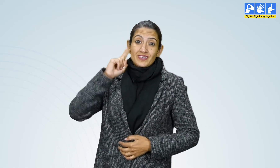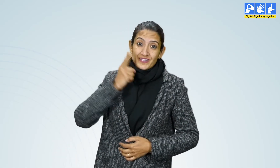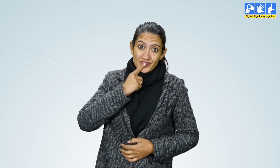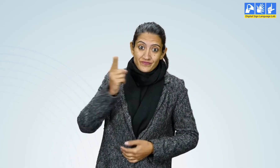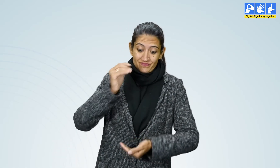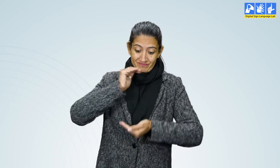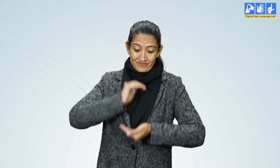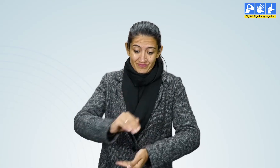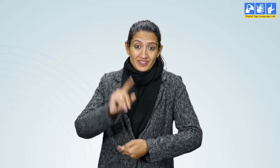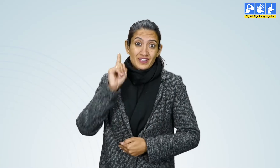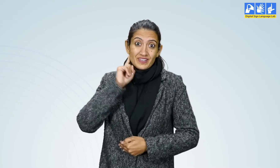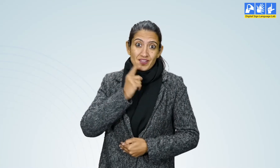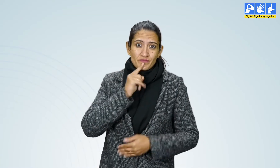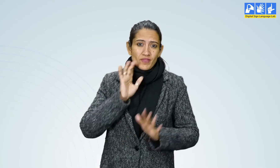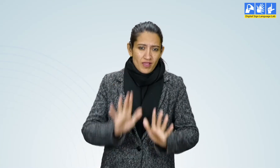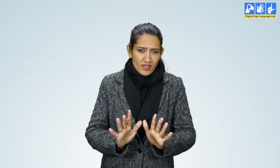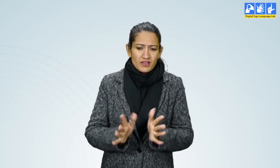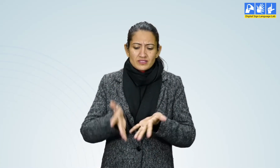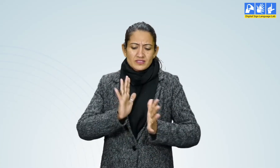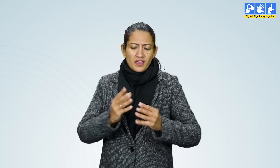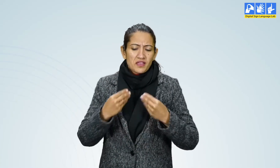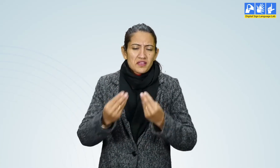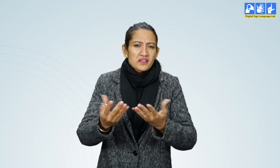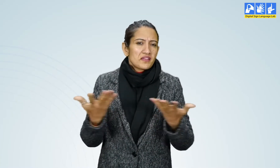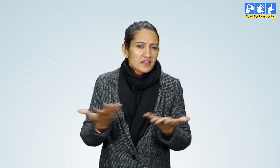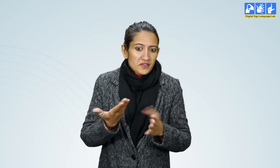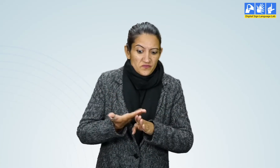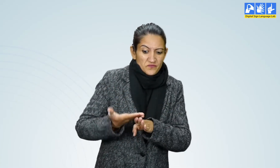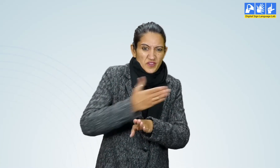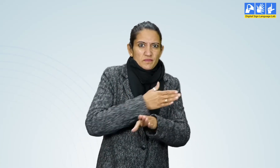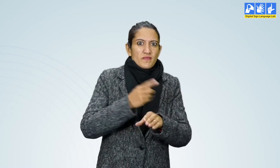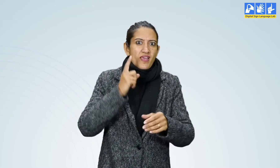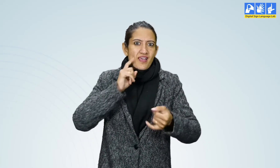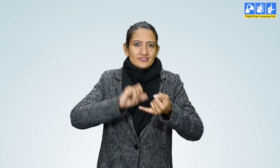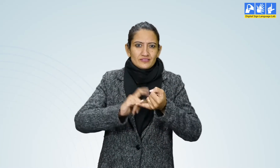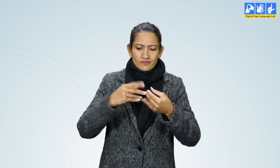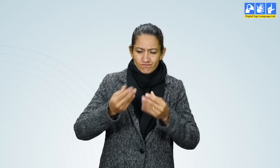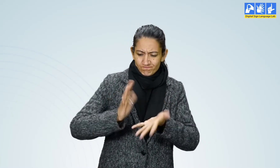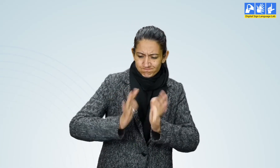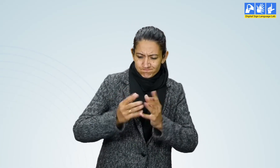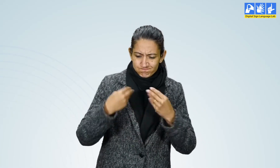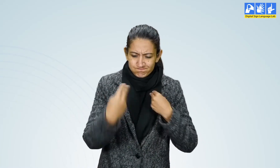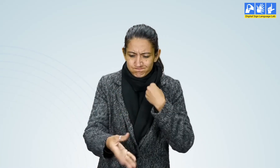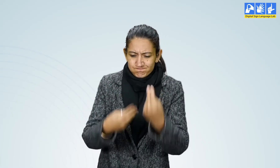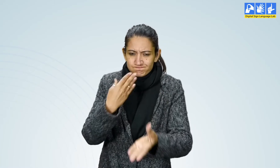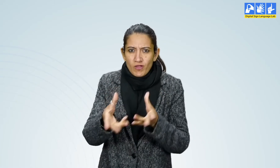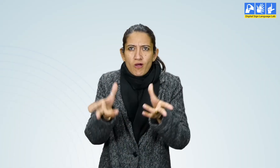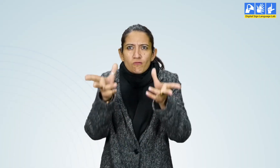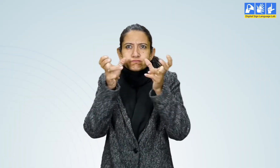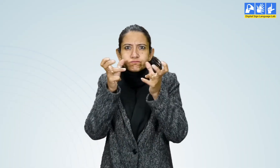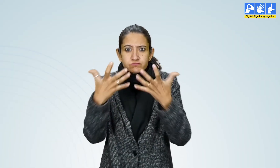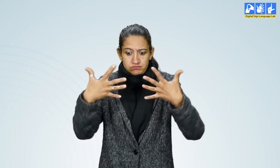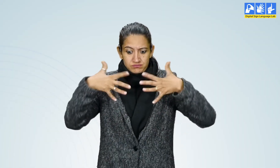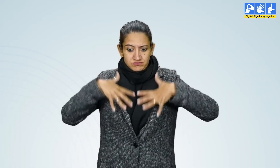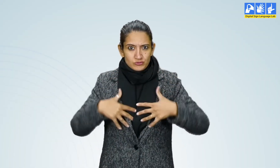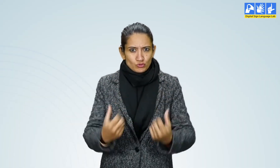“Deaf children of deaf parents who have access to ISL from early childhood,